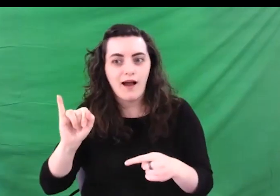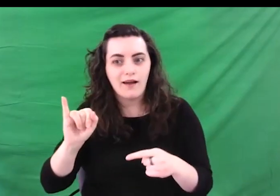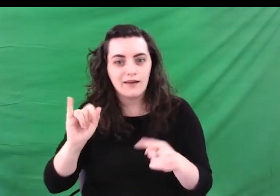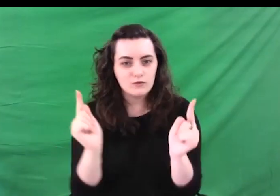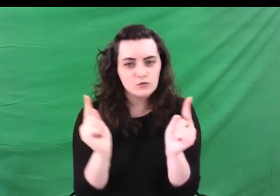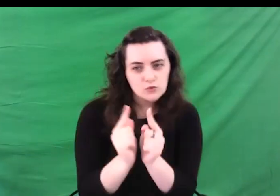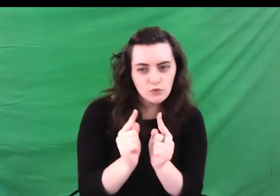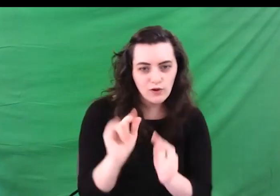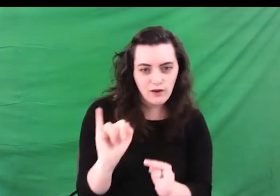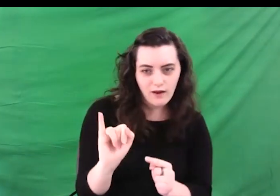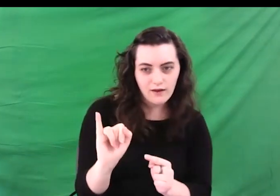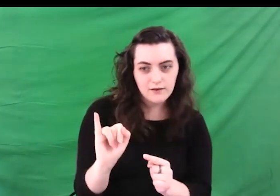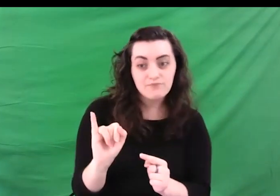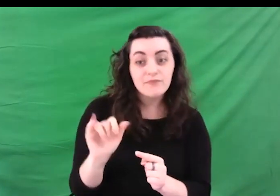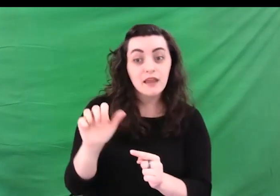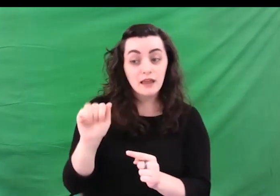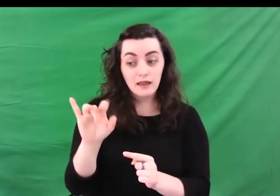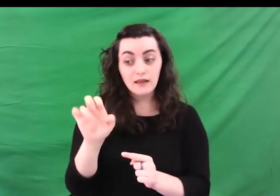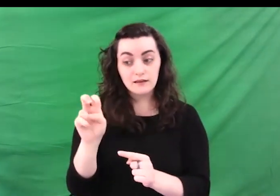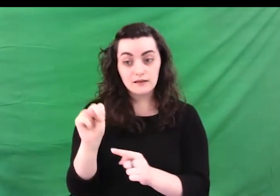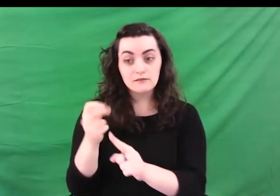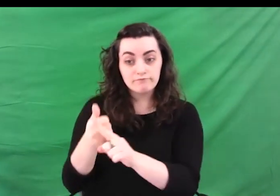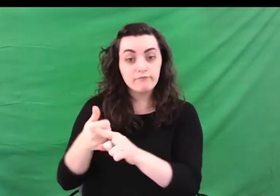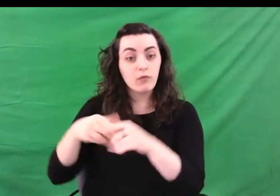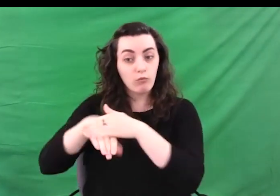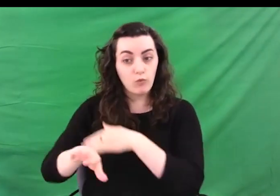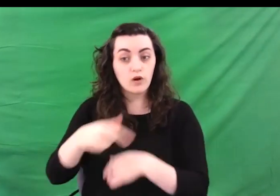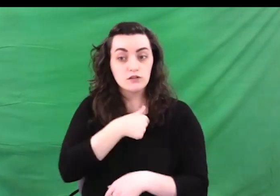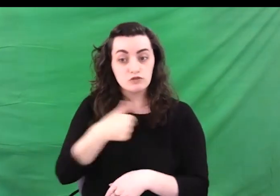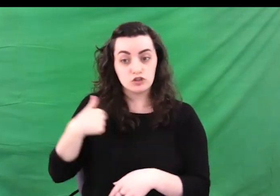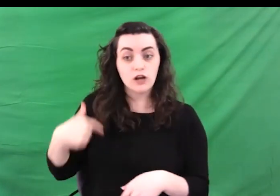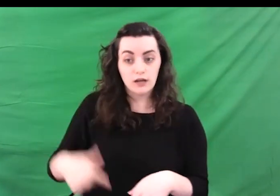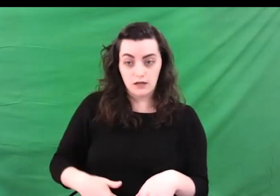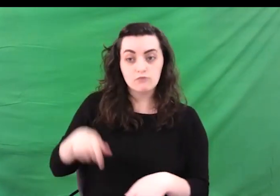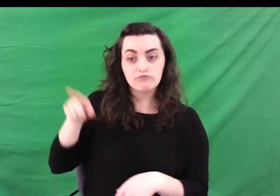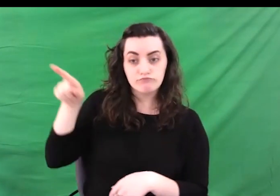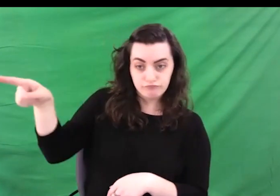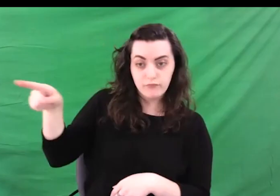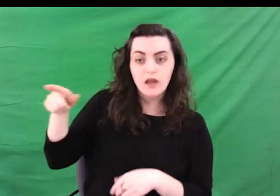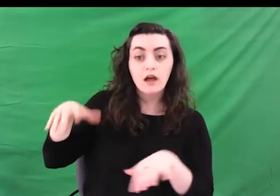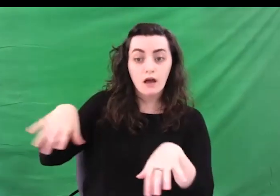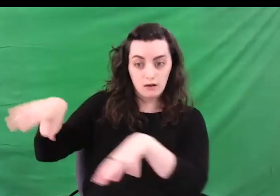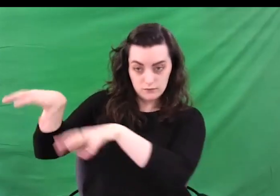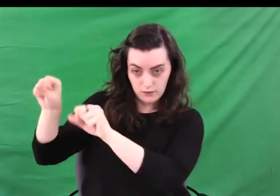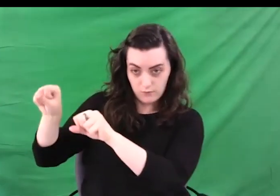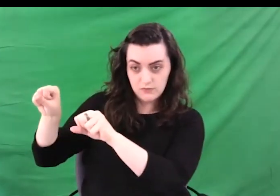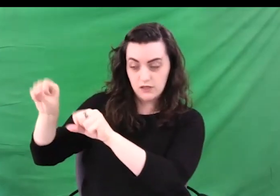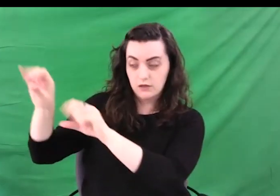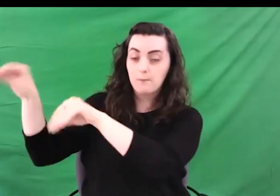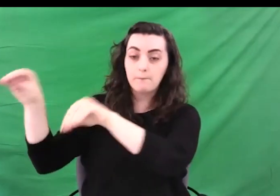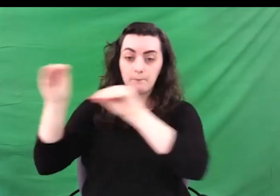was born in China, and so he was adopted and moved to America at the age of five.